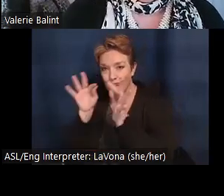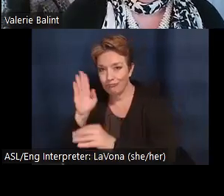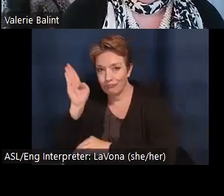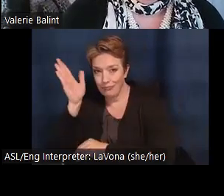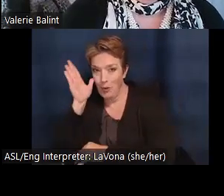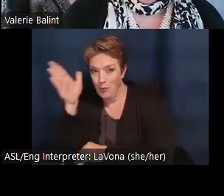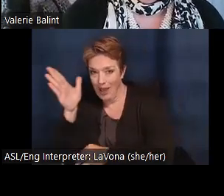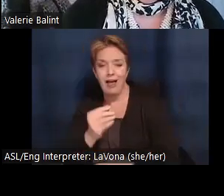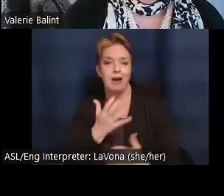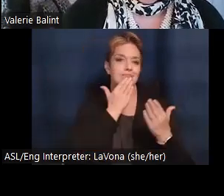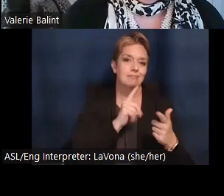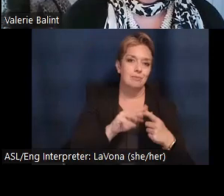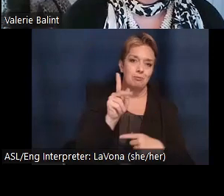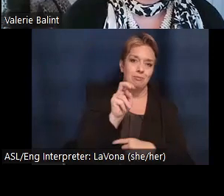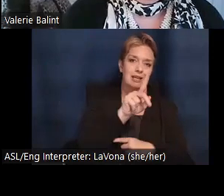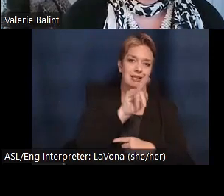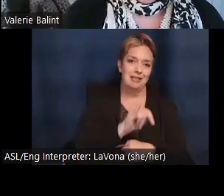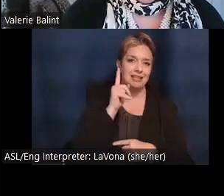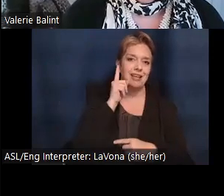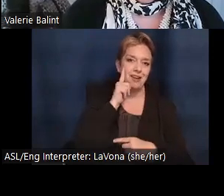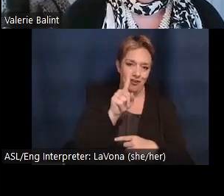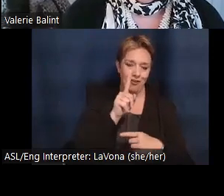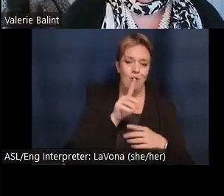[Makenzi] Thank you so much, Valerie.